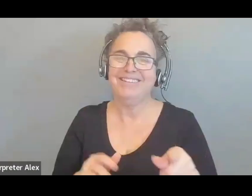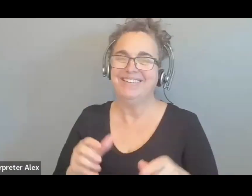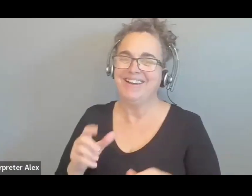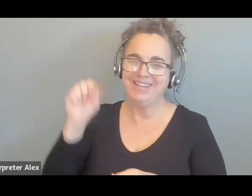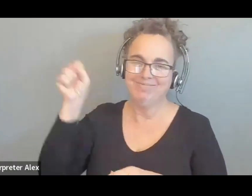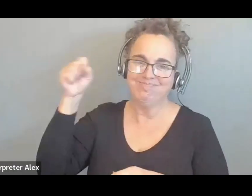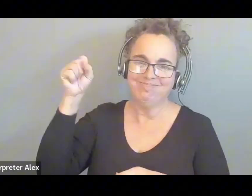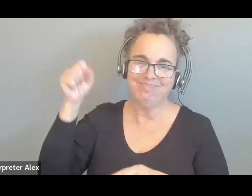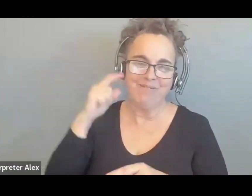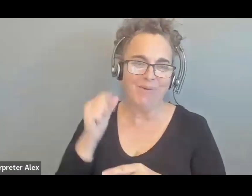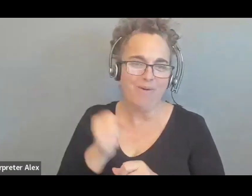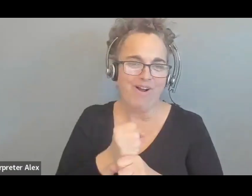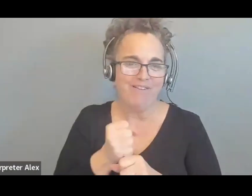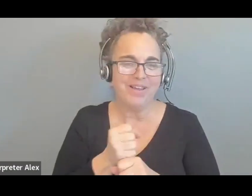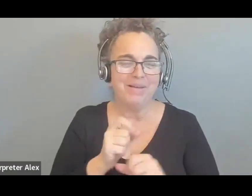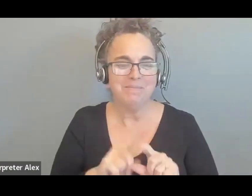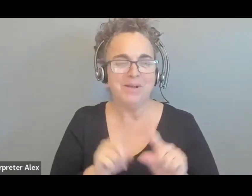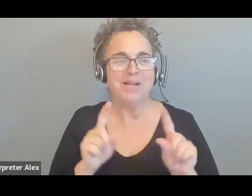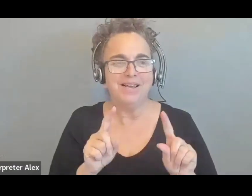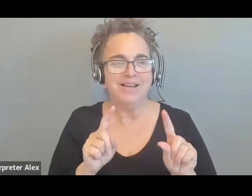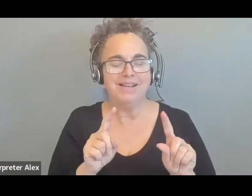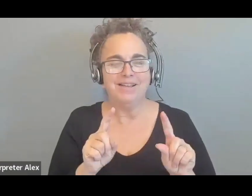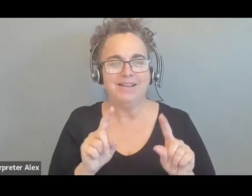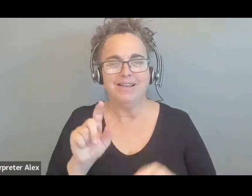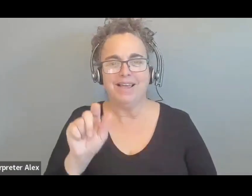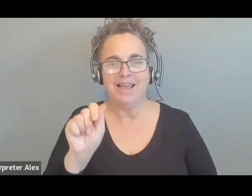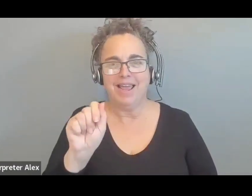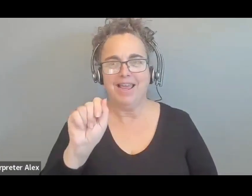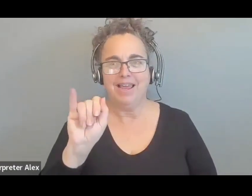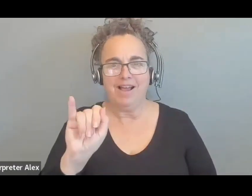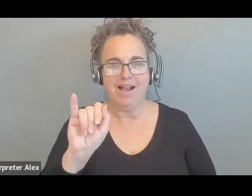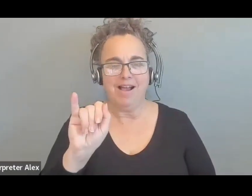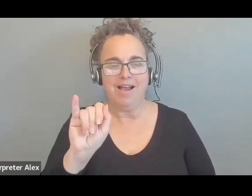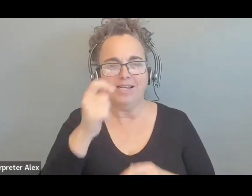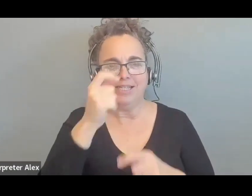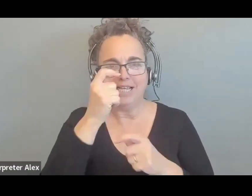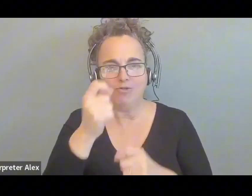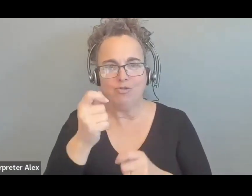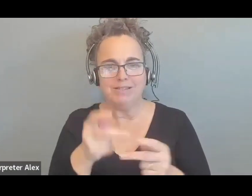So I think AI is at an interesting place conceptually, right?